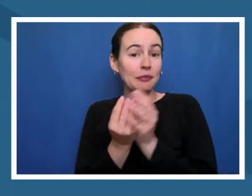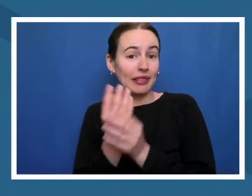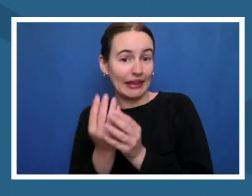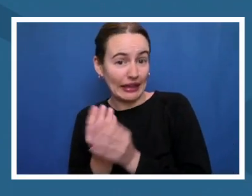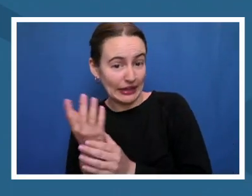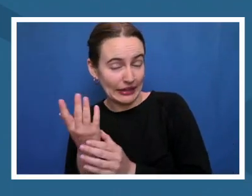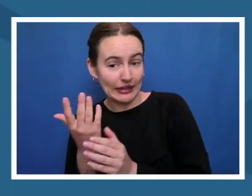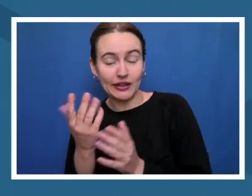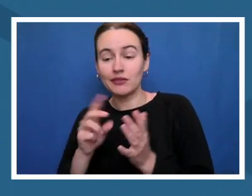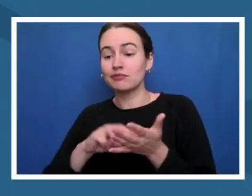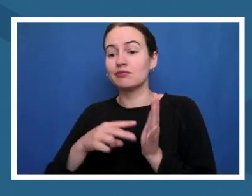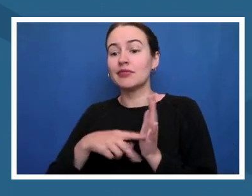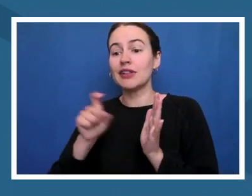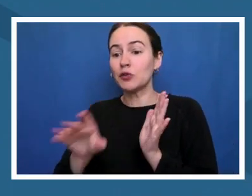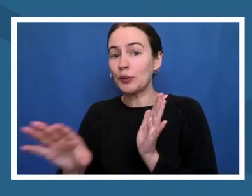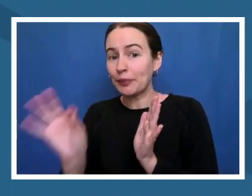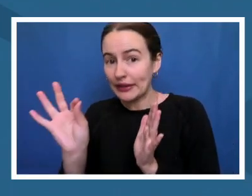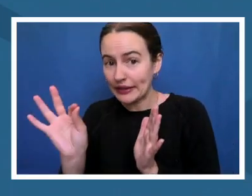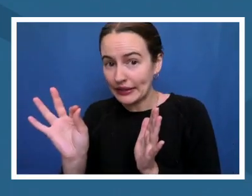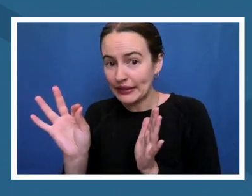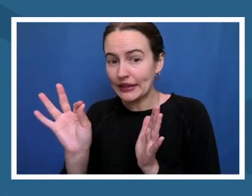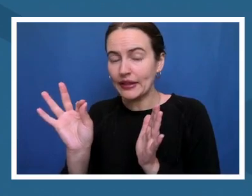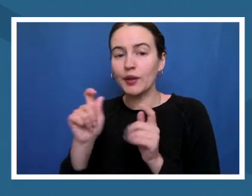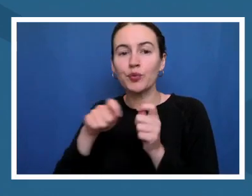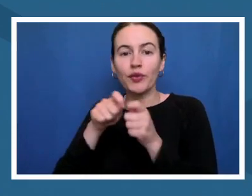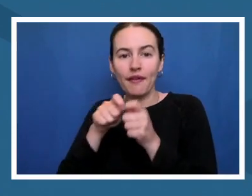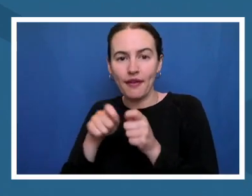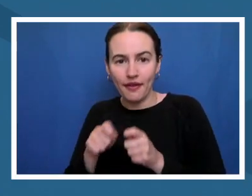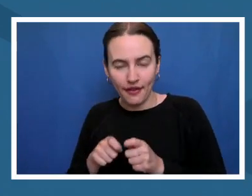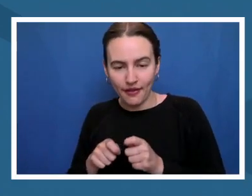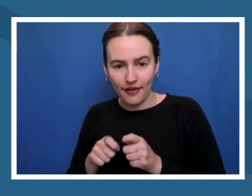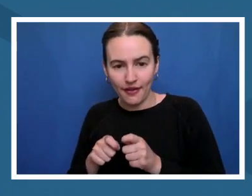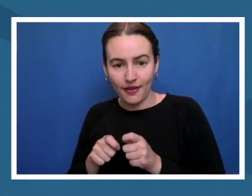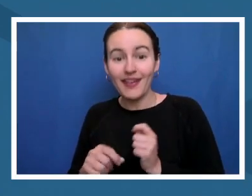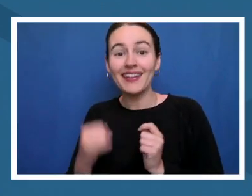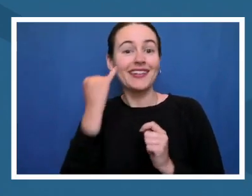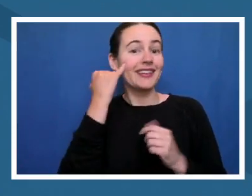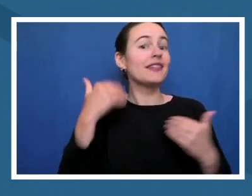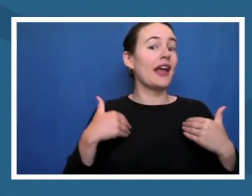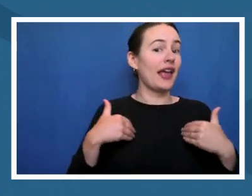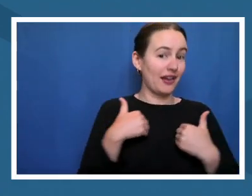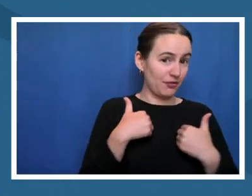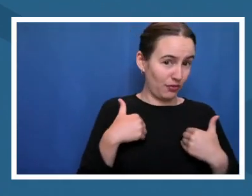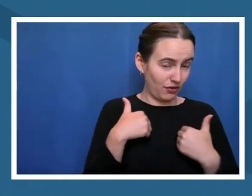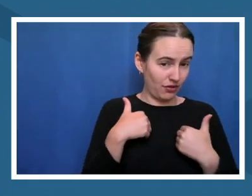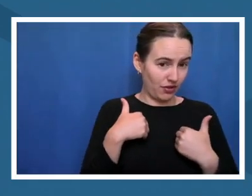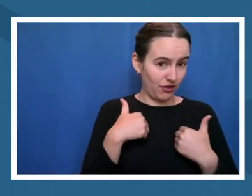pick it and braid it and then if it's an animal they'd have